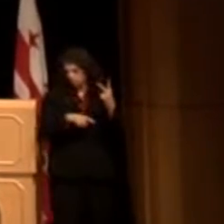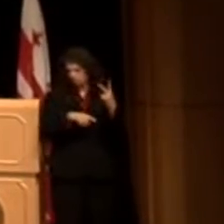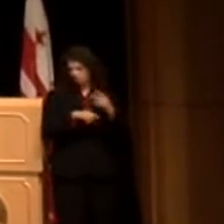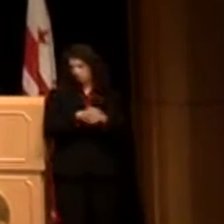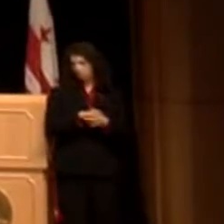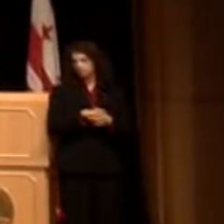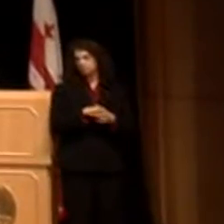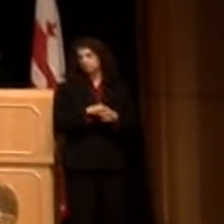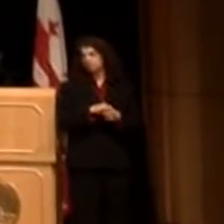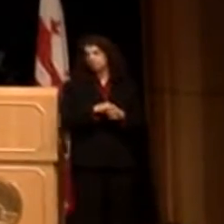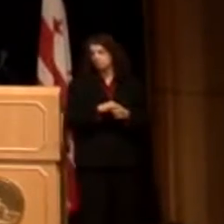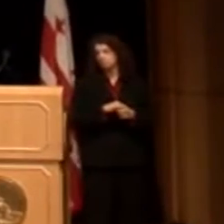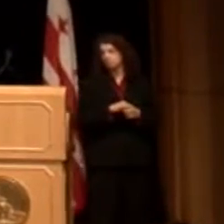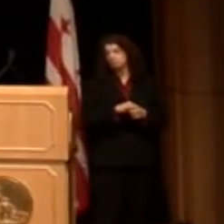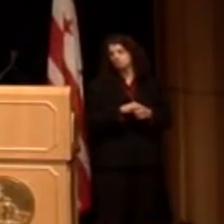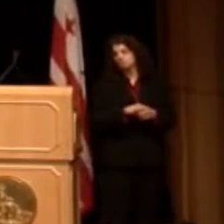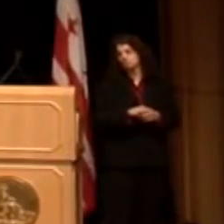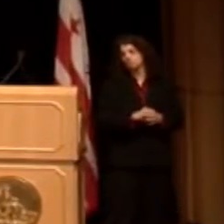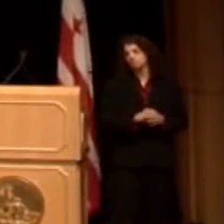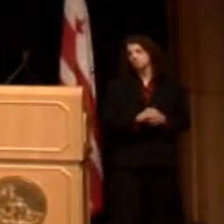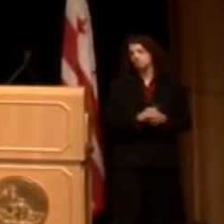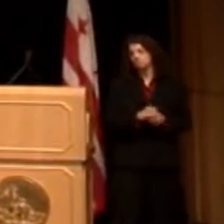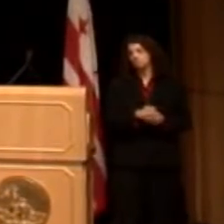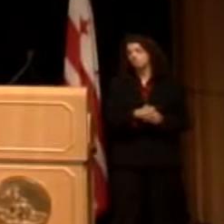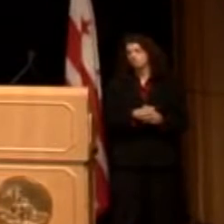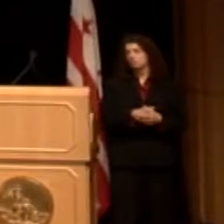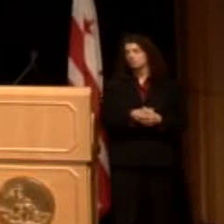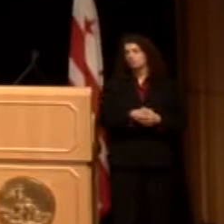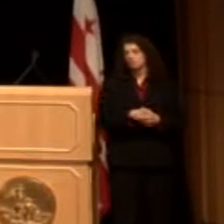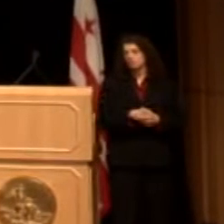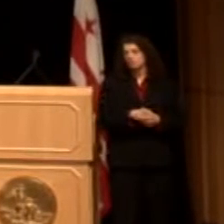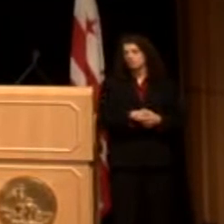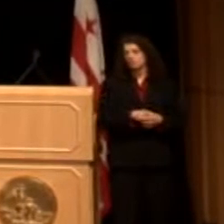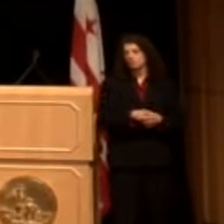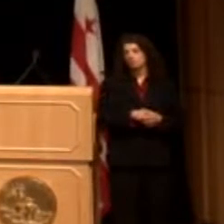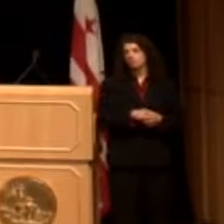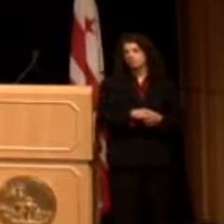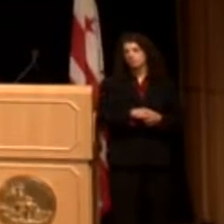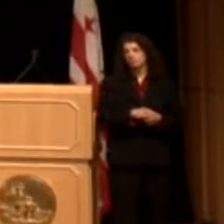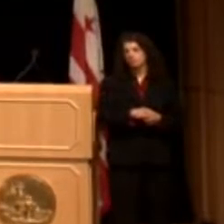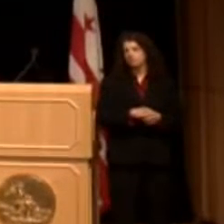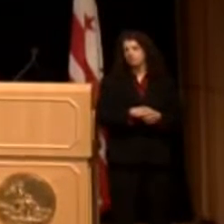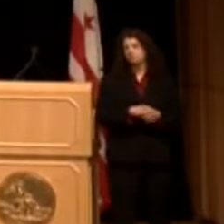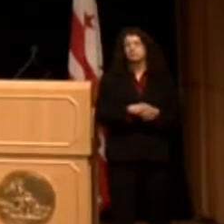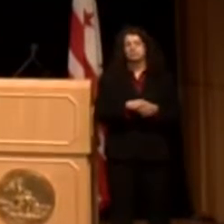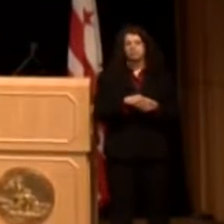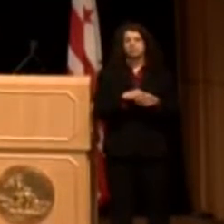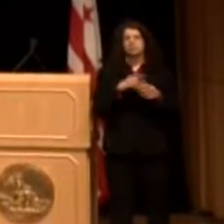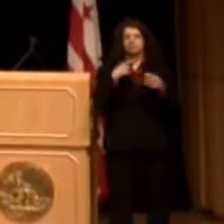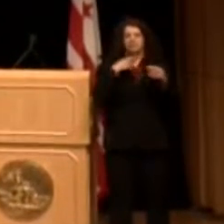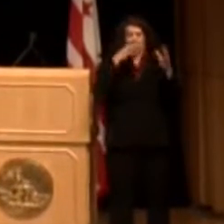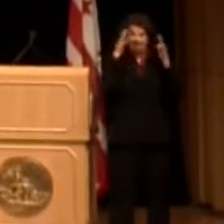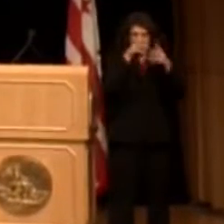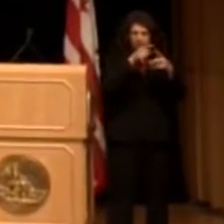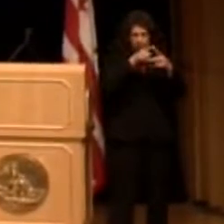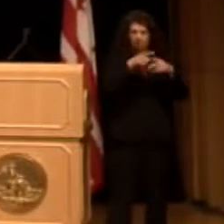THAT WE ARE CONTINUING TO DRIVE PRIVATE SECTOR JOB GROWTH IN THE DISTRICT OF COLUMBIA. THE PUBLIC SECTOR DOES NOT DRIVE